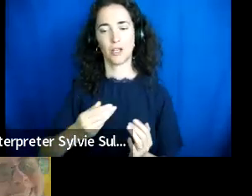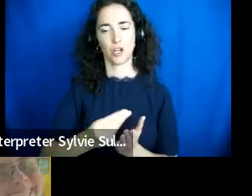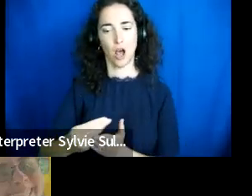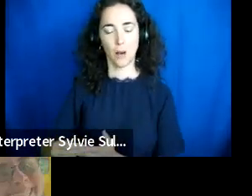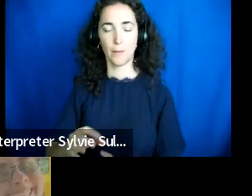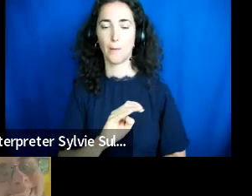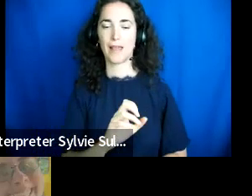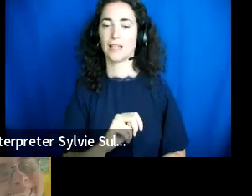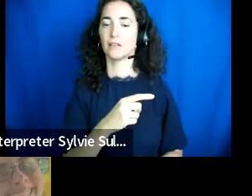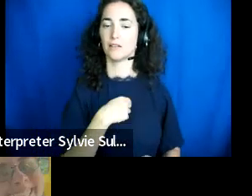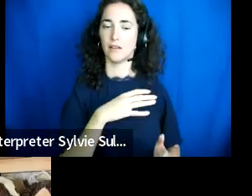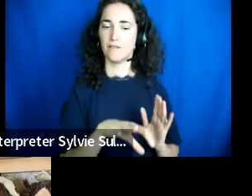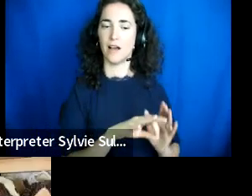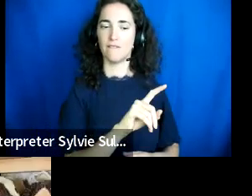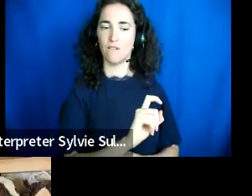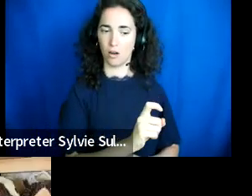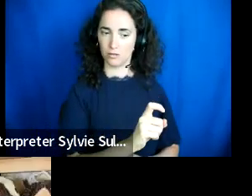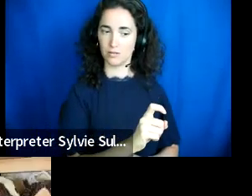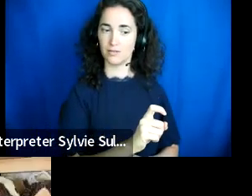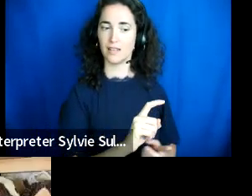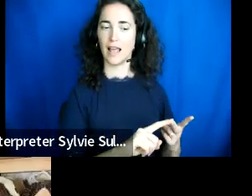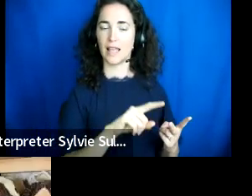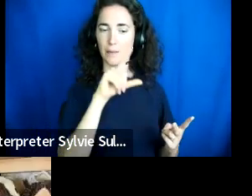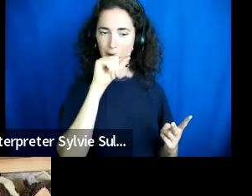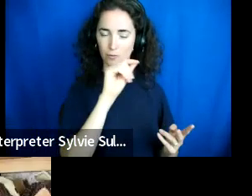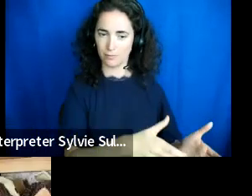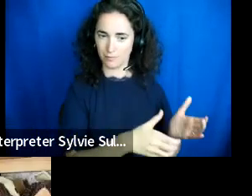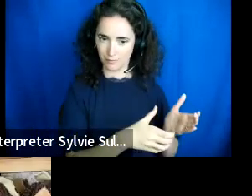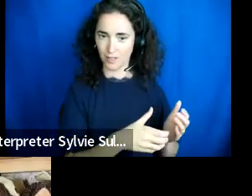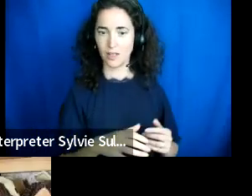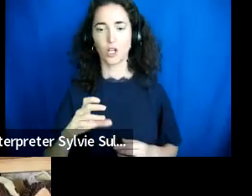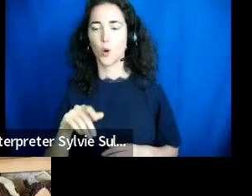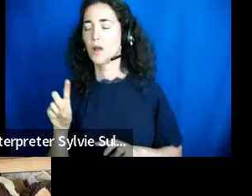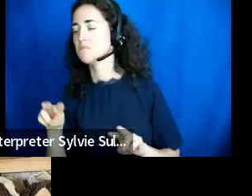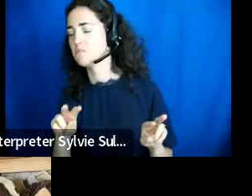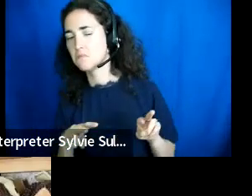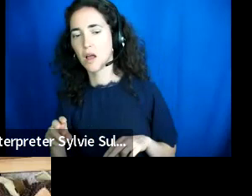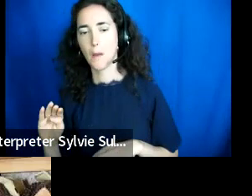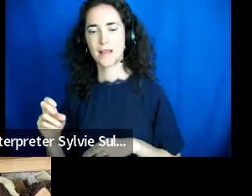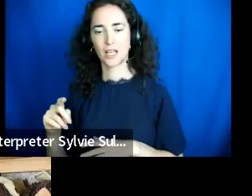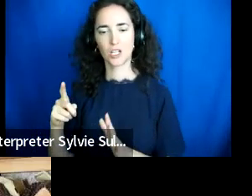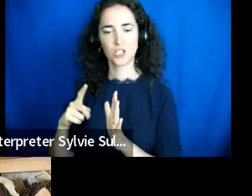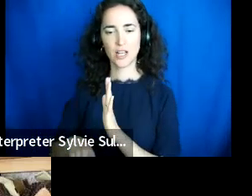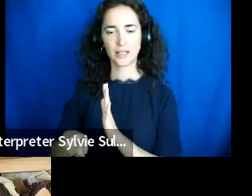She just had to bring home, while Chloe stopped around. Megan checks out a zebra and Dylan of big plush snake.